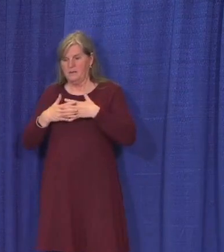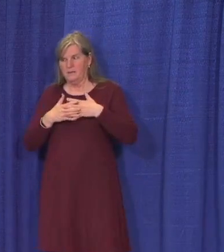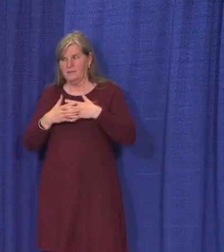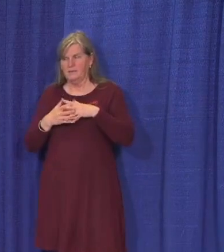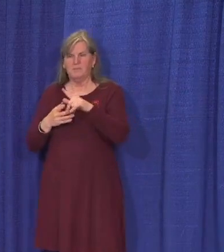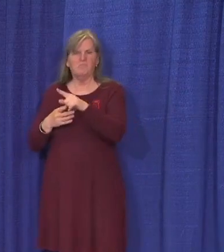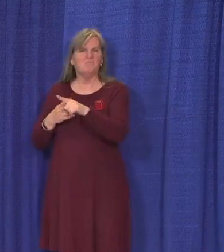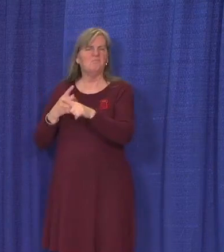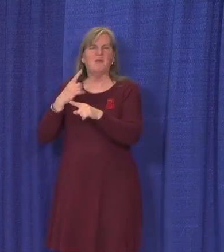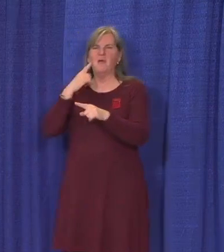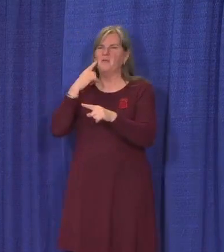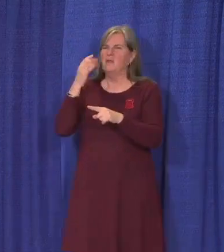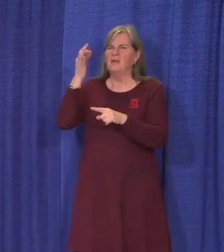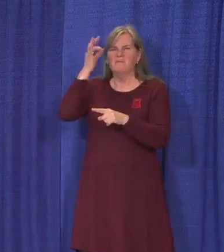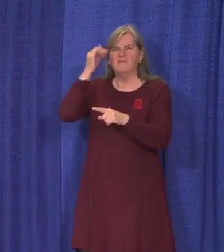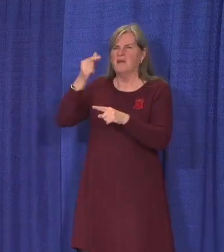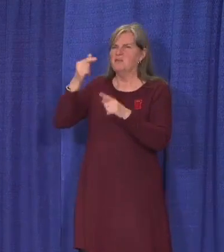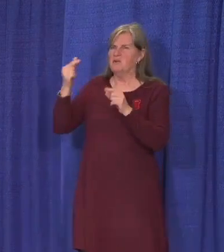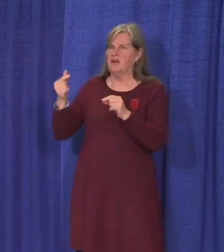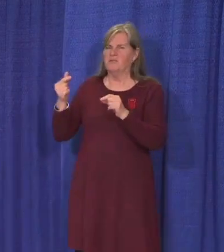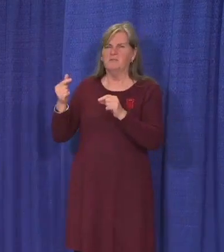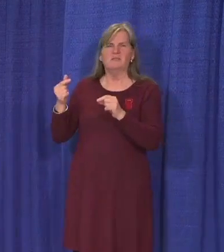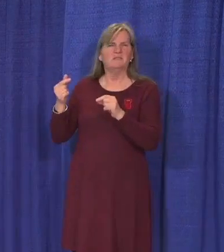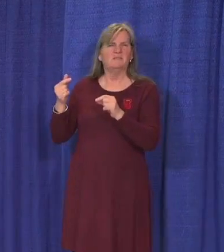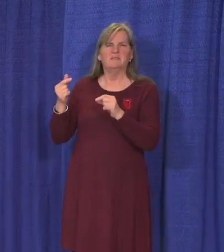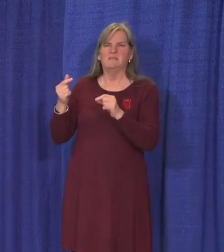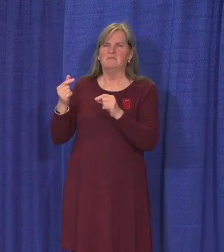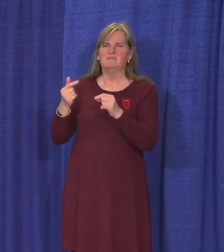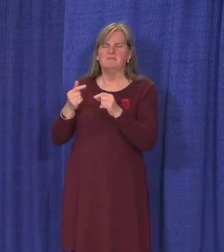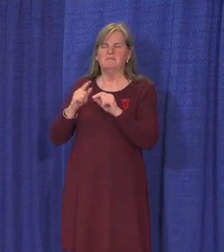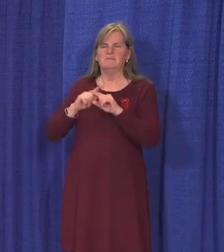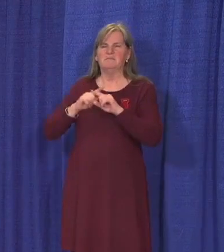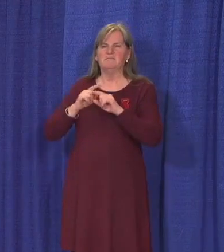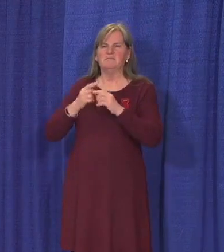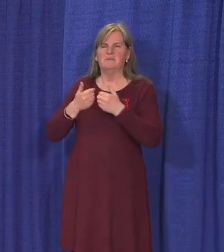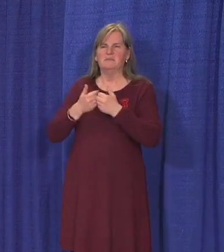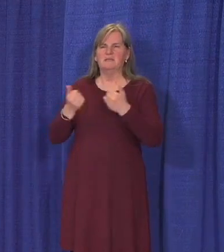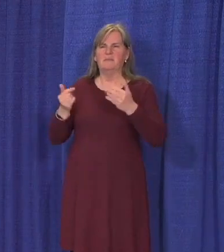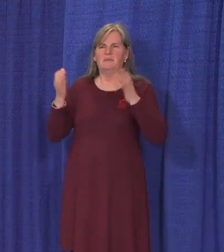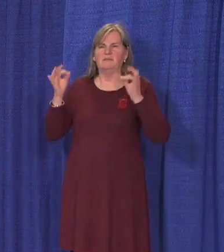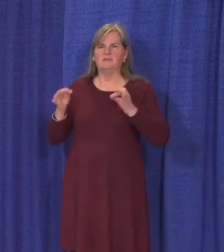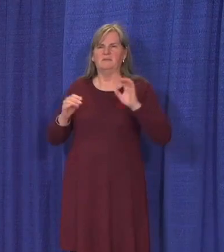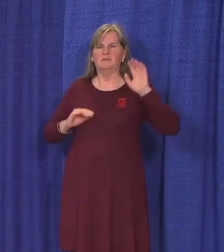that? I know they are still reaching a higher number of vaccination but